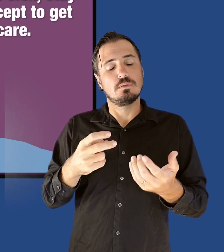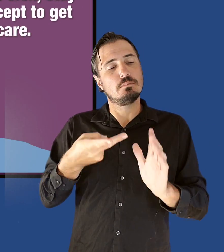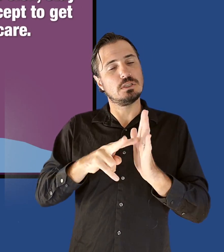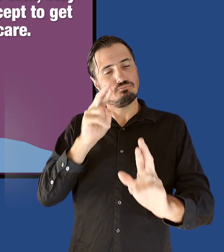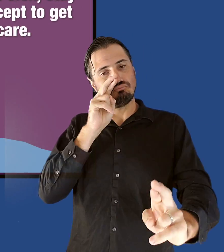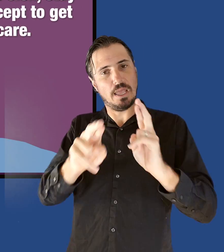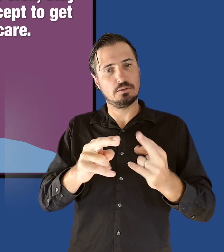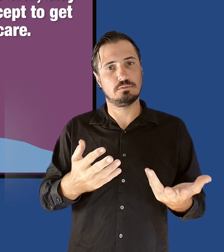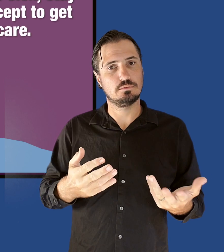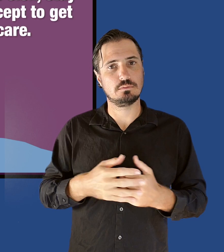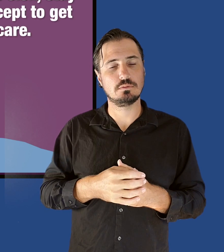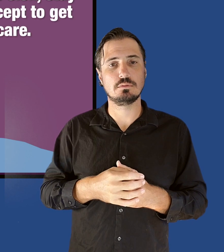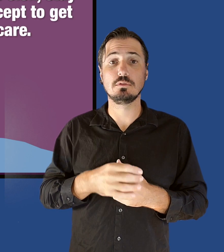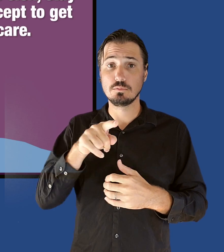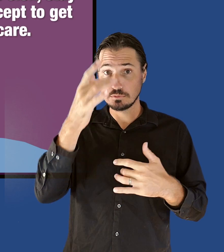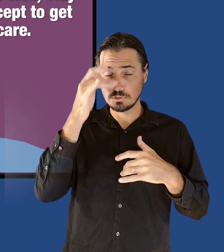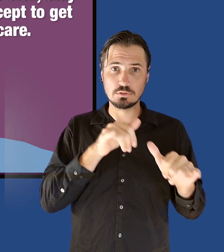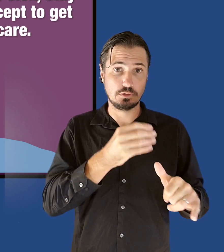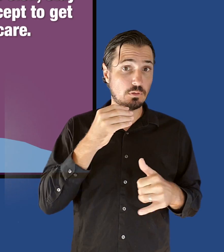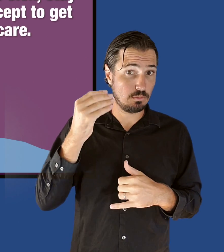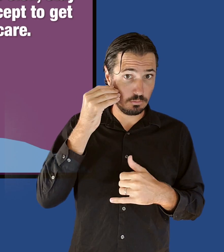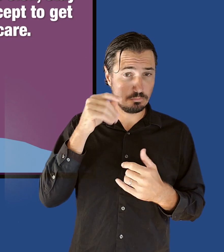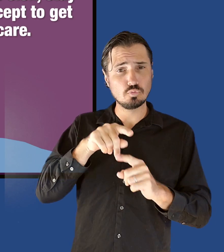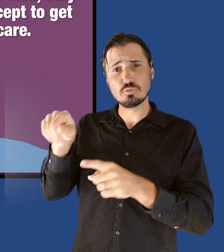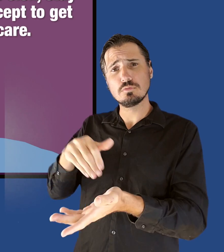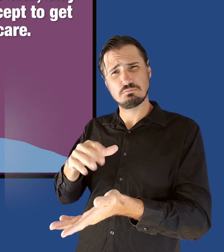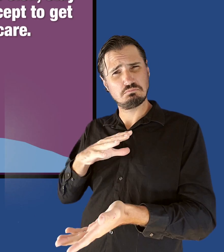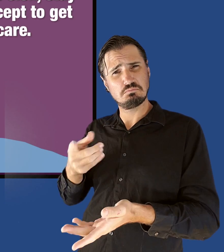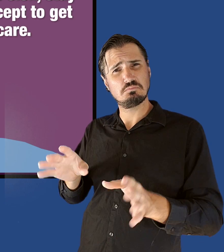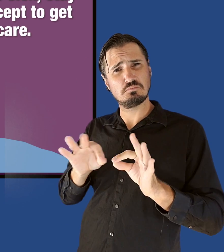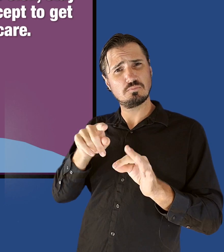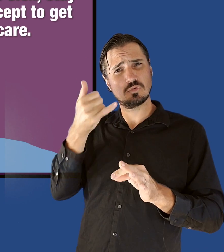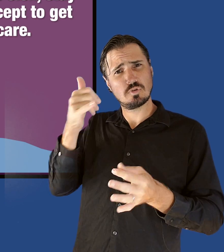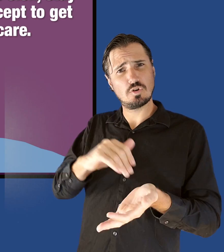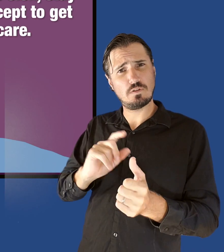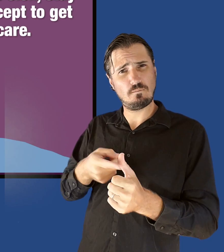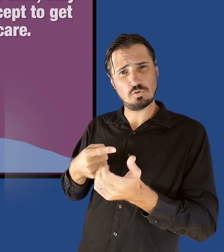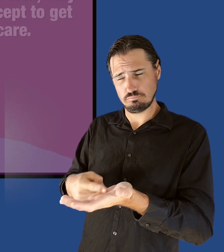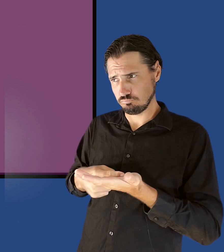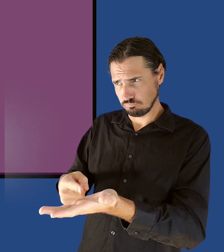Do not leave home if you are sick, unless you are seeking medical attention, and then only after calling your doctor first.